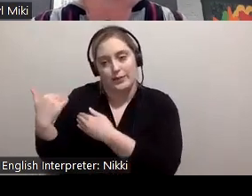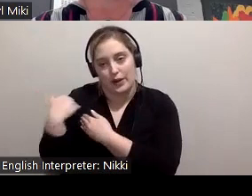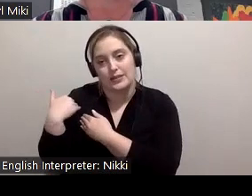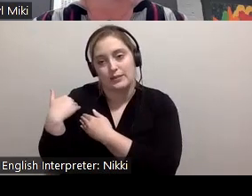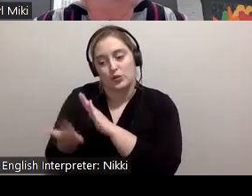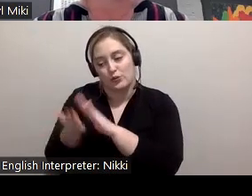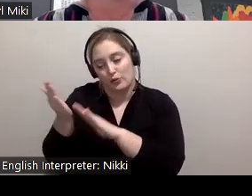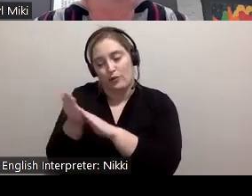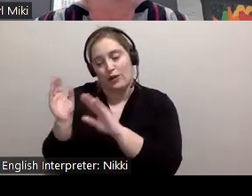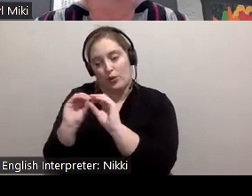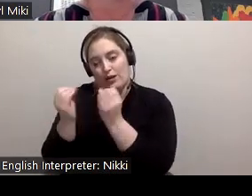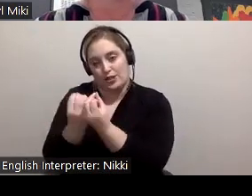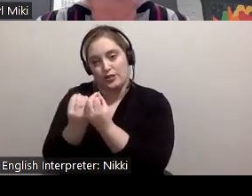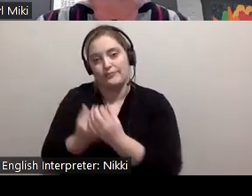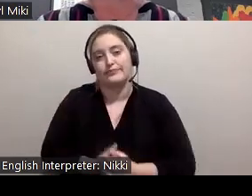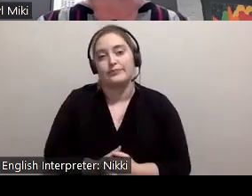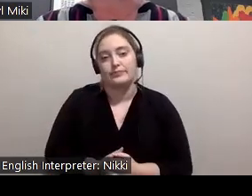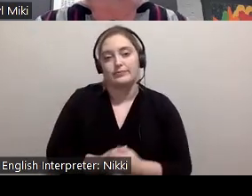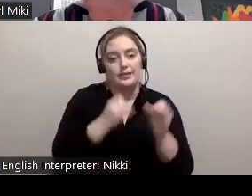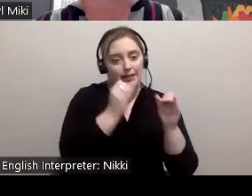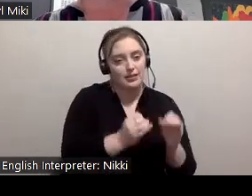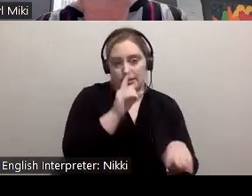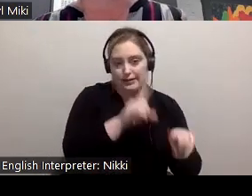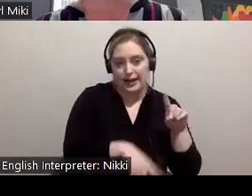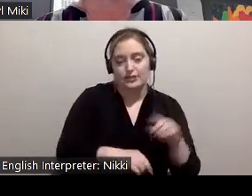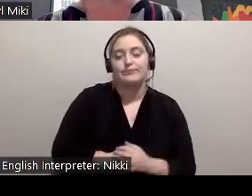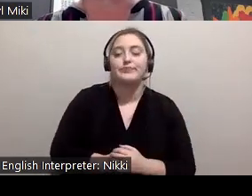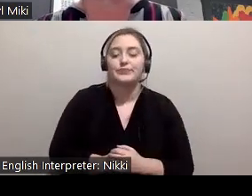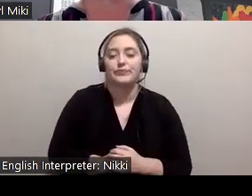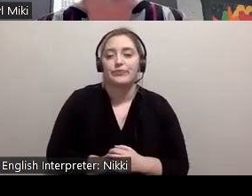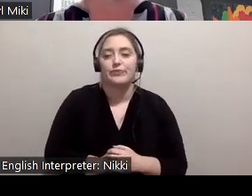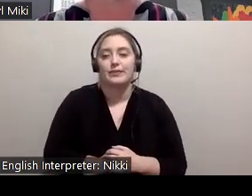organization. Museums, heritage groups and libraries are